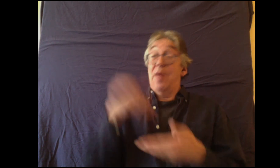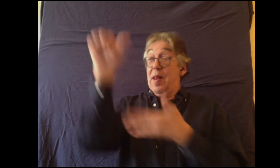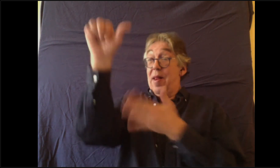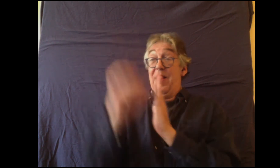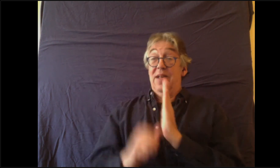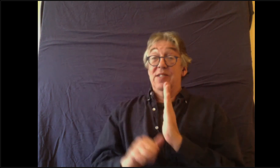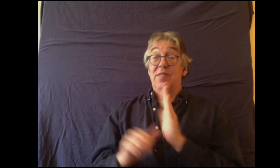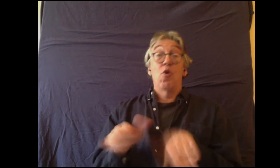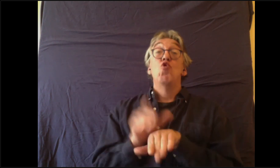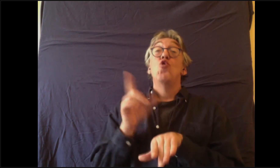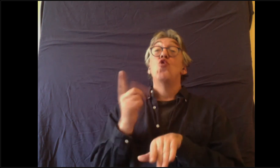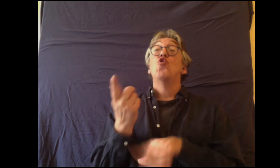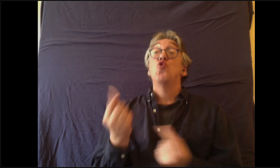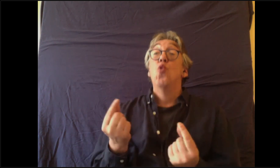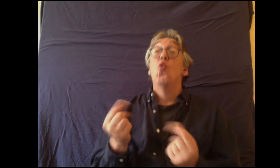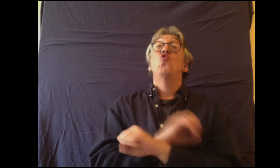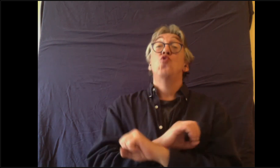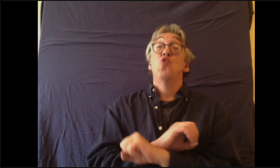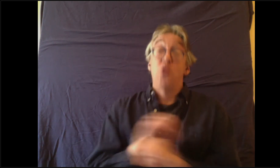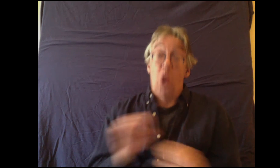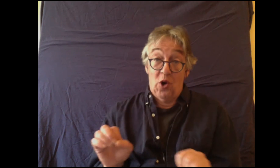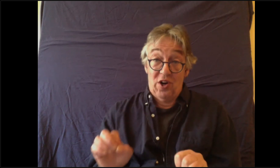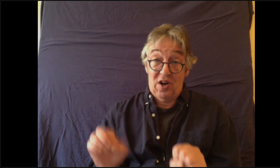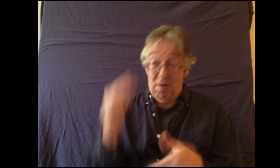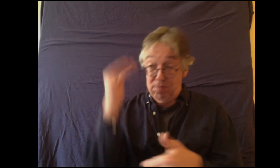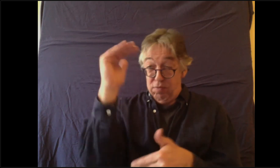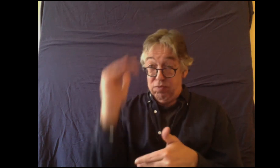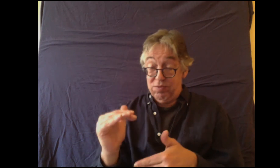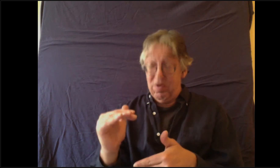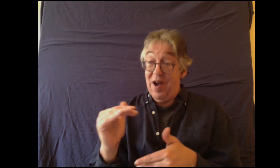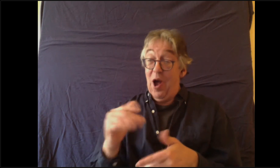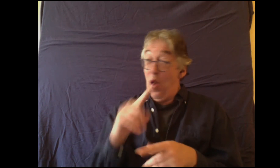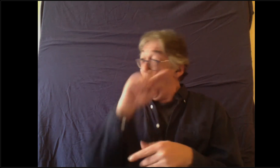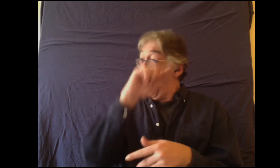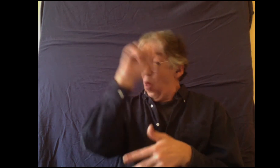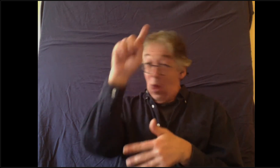on real experiences where they felt that the cooperation with the NGOs